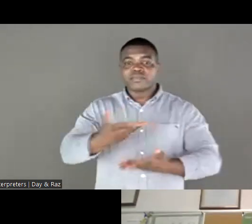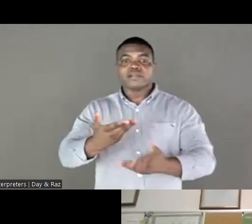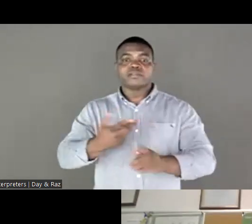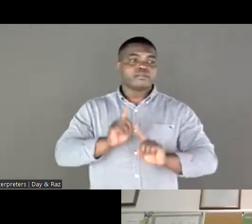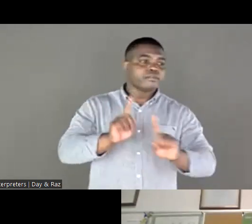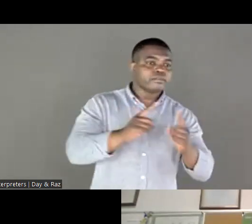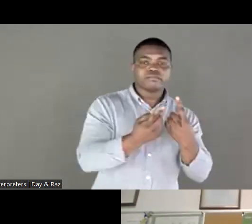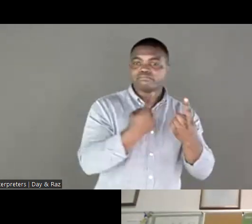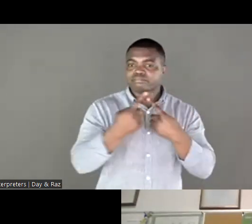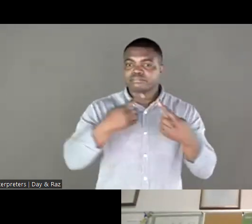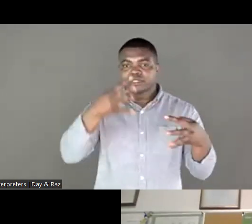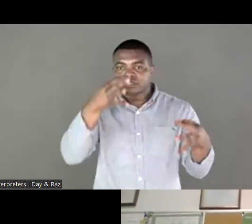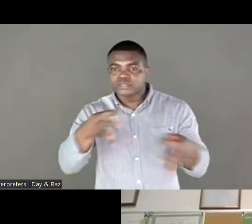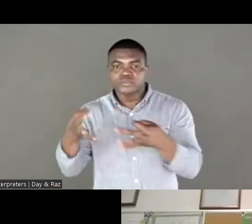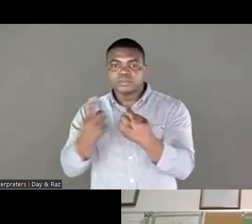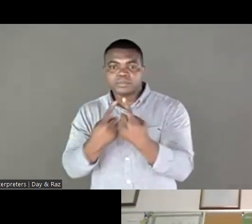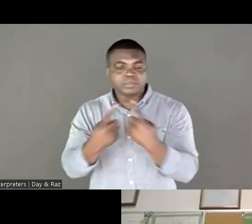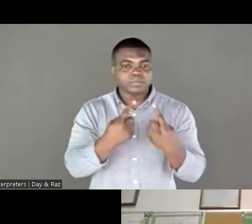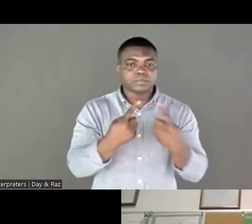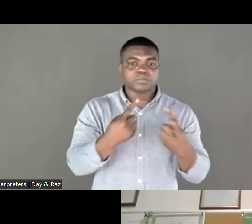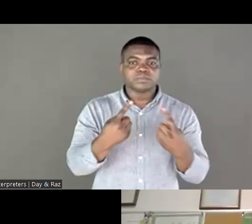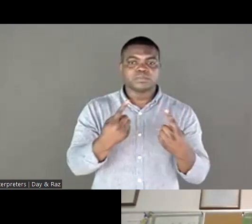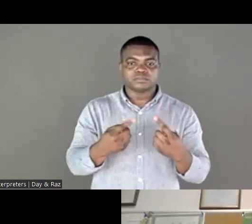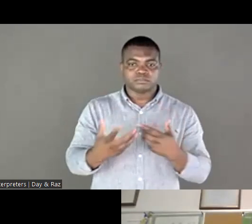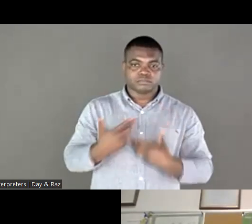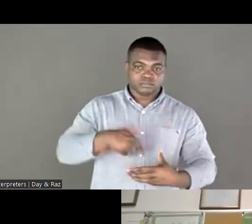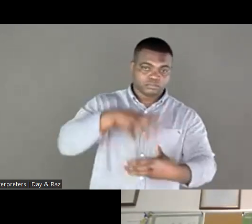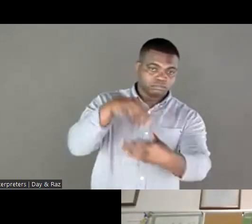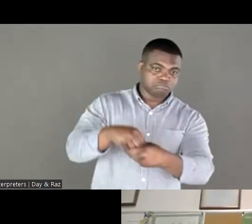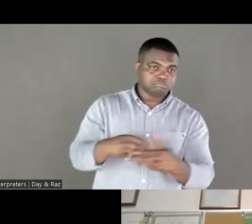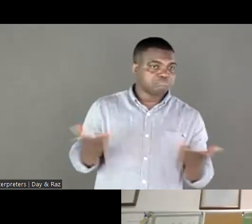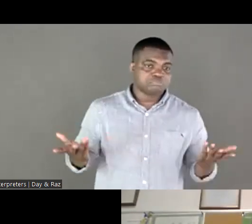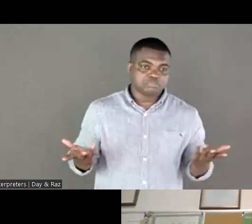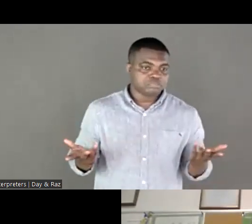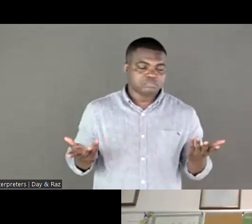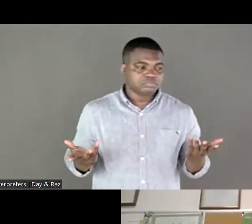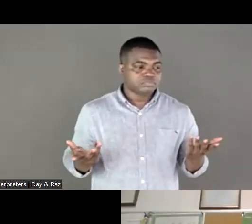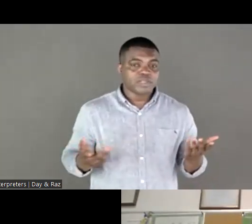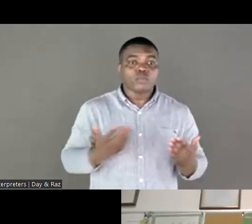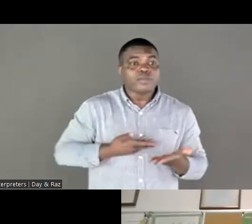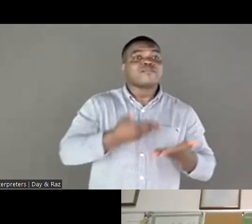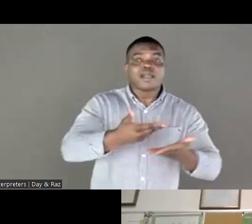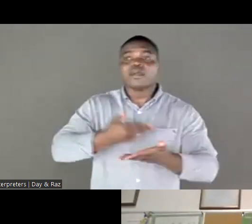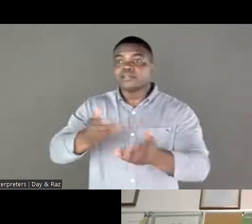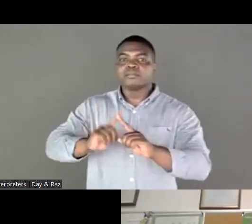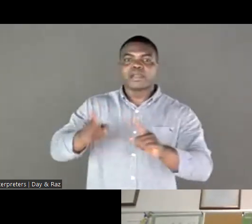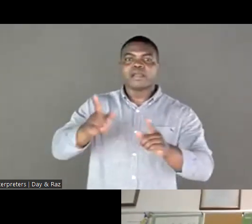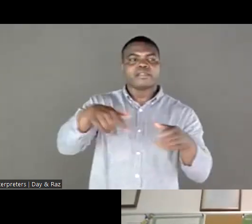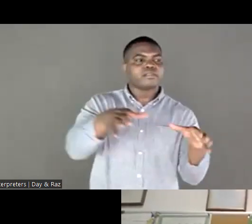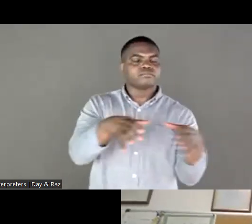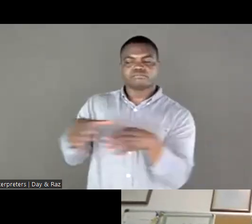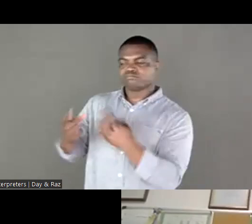by the CRPD. Committee, for our organizations for status of our organizations to be accepted and